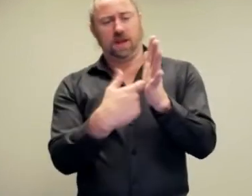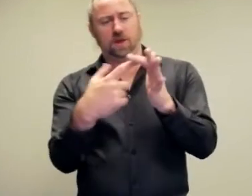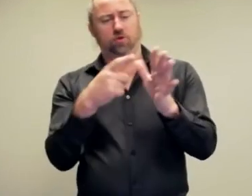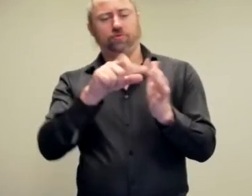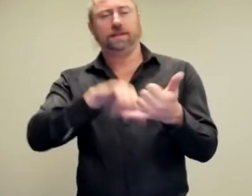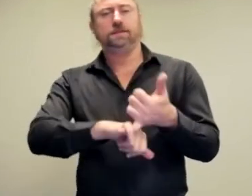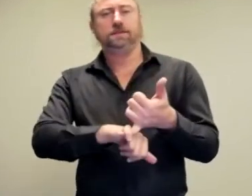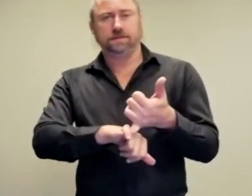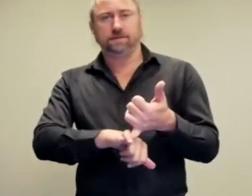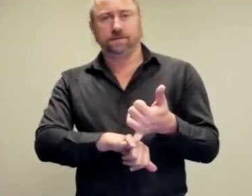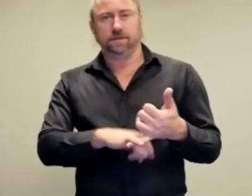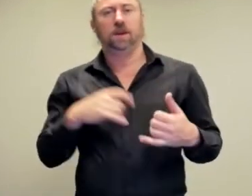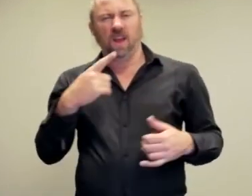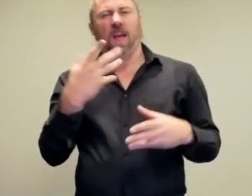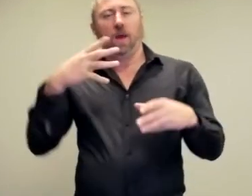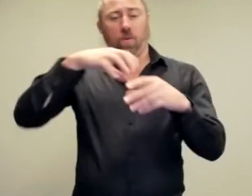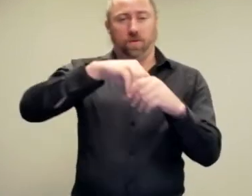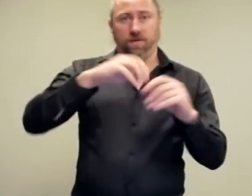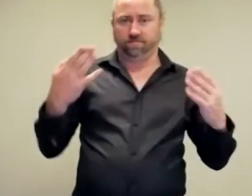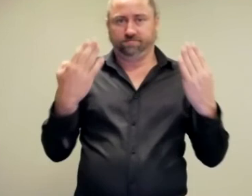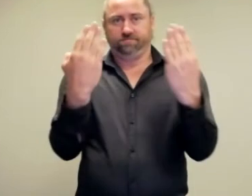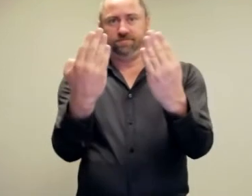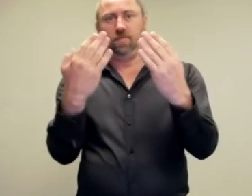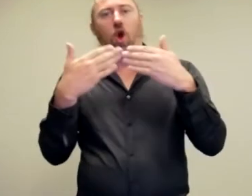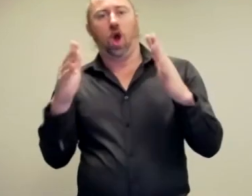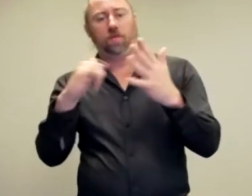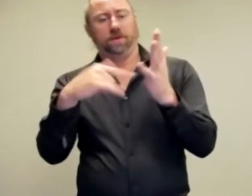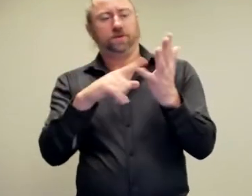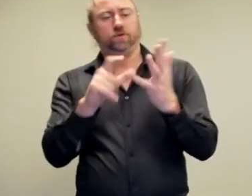It provides insight and presents an ecology of art, threads and life.